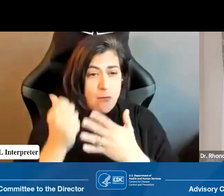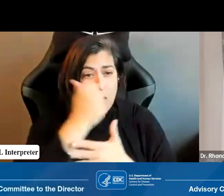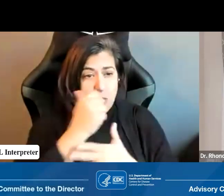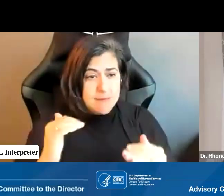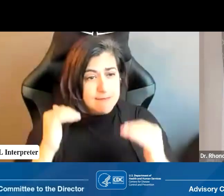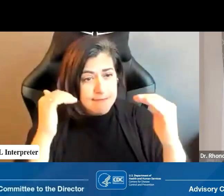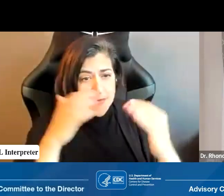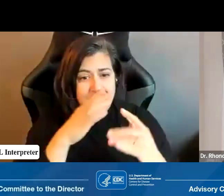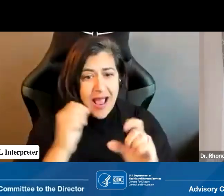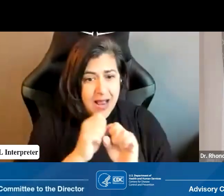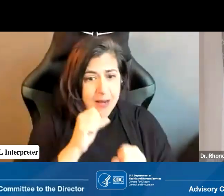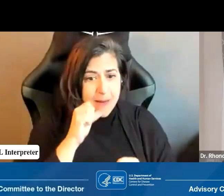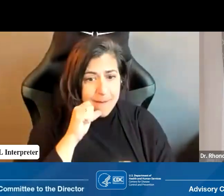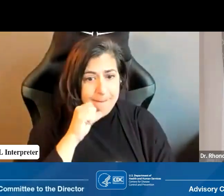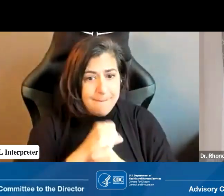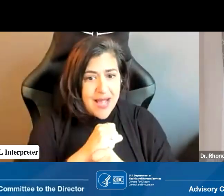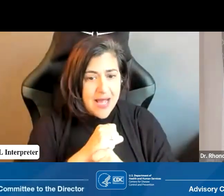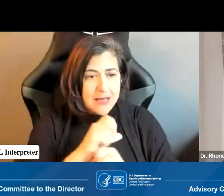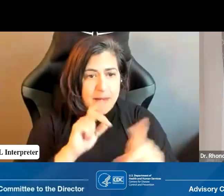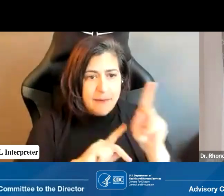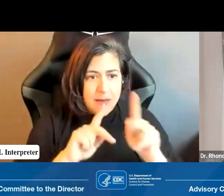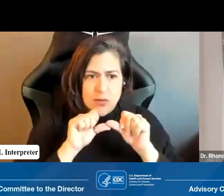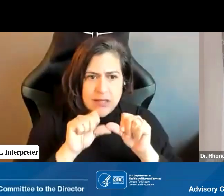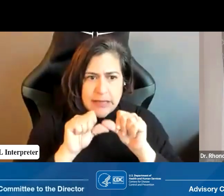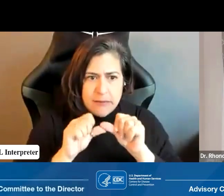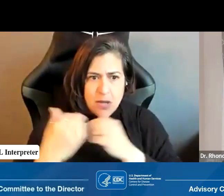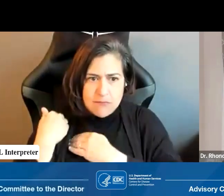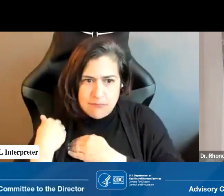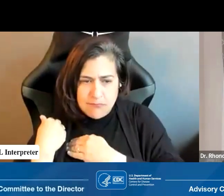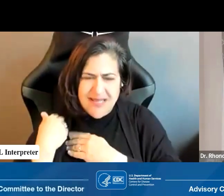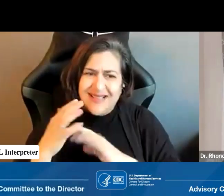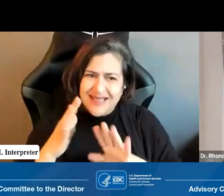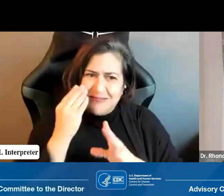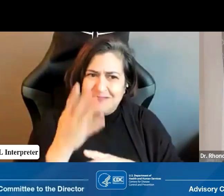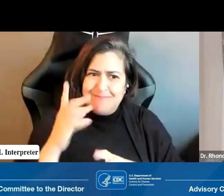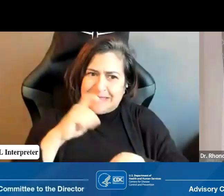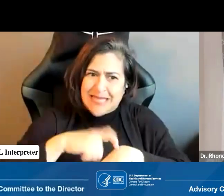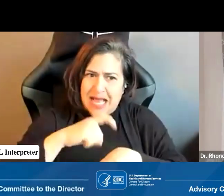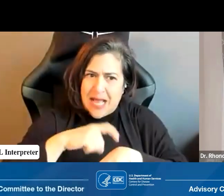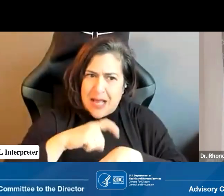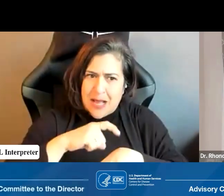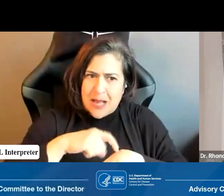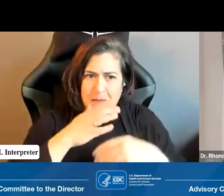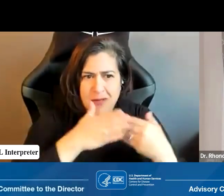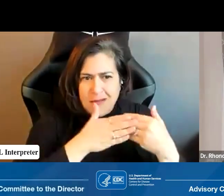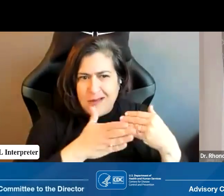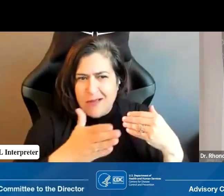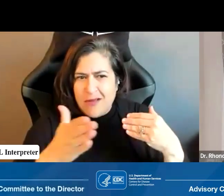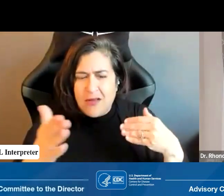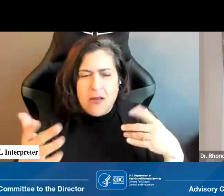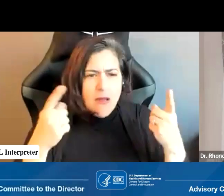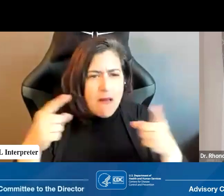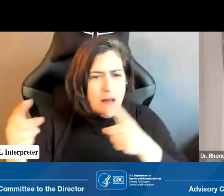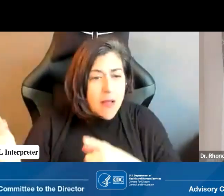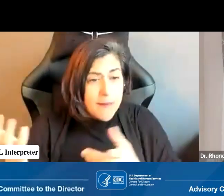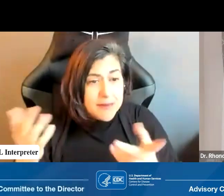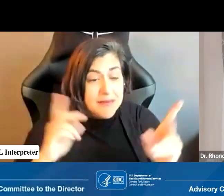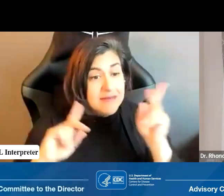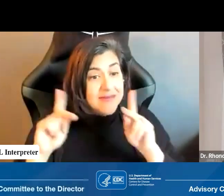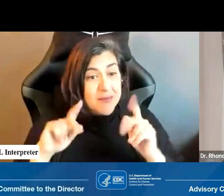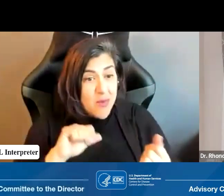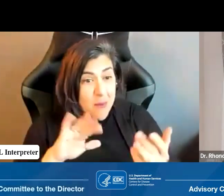time also has a tendency to soften either our approaches or other issues start